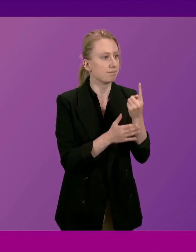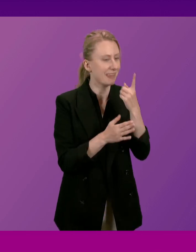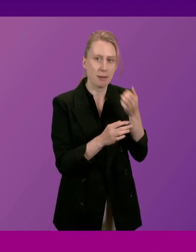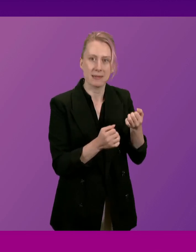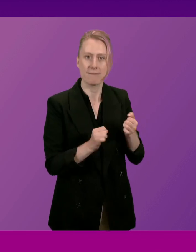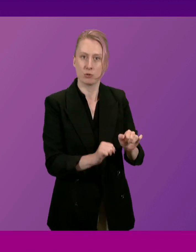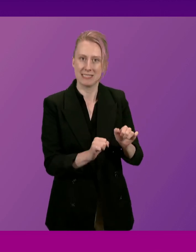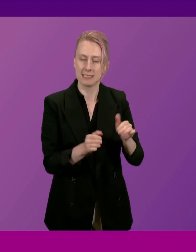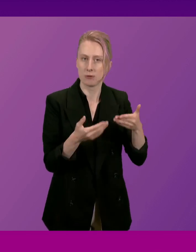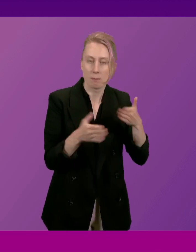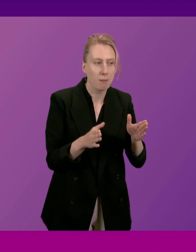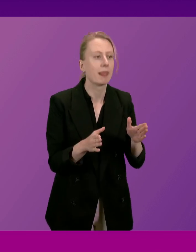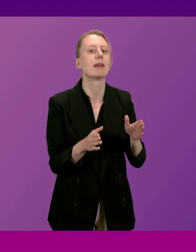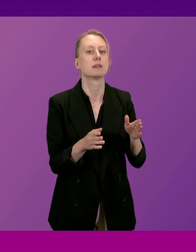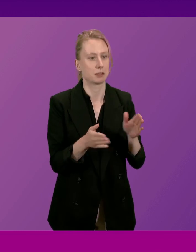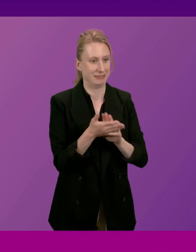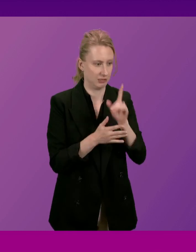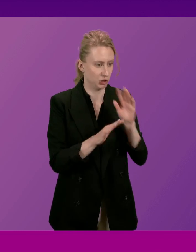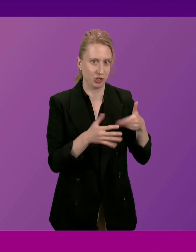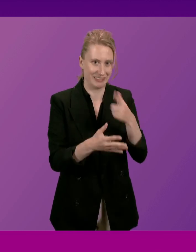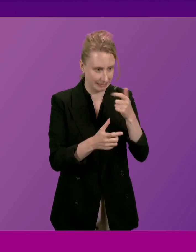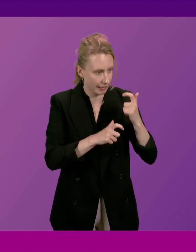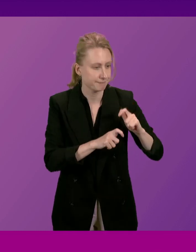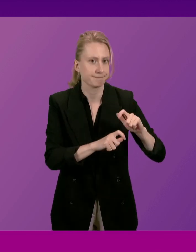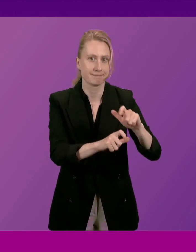of the public that Carol Mochan has raised and enable services to operate as planned.